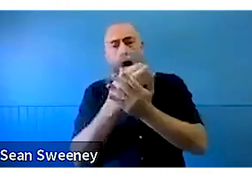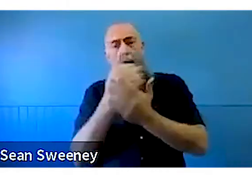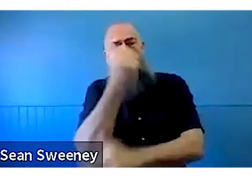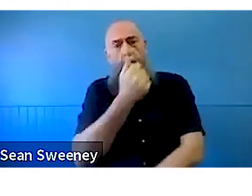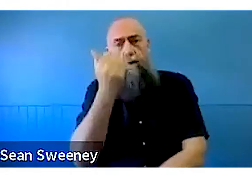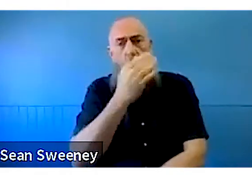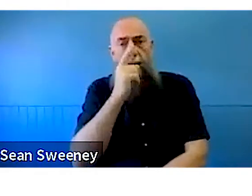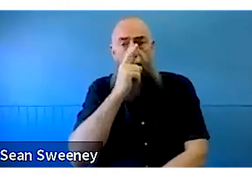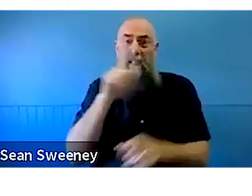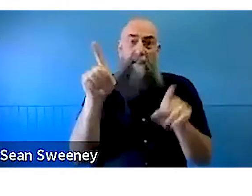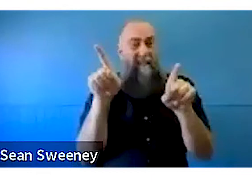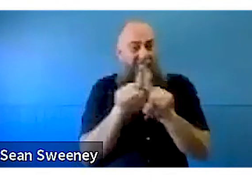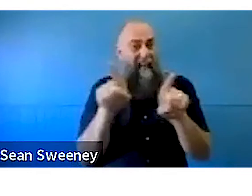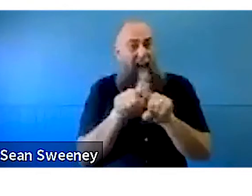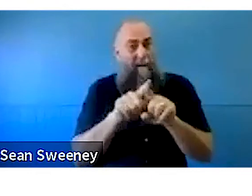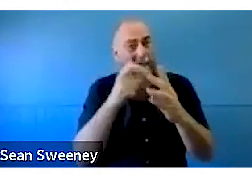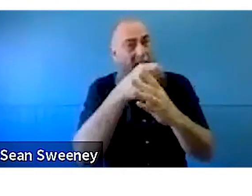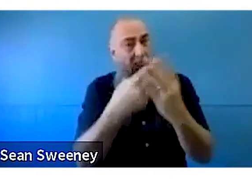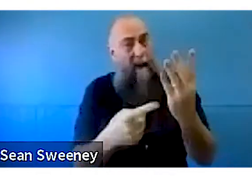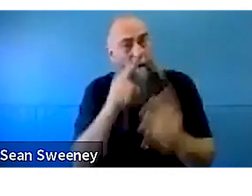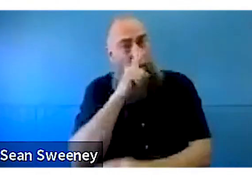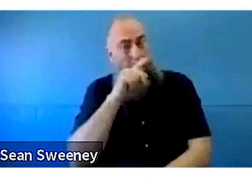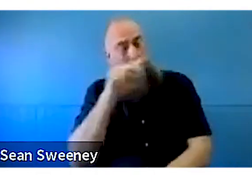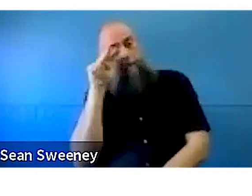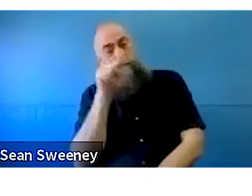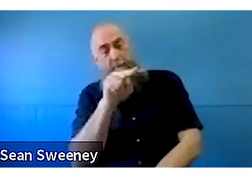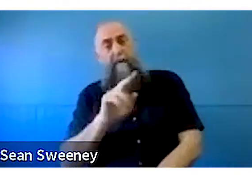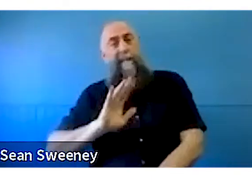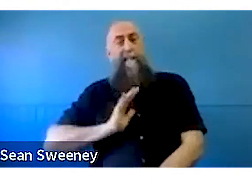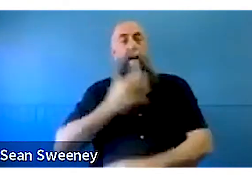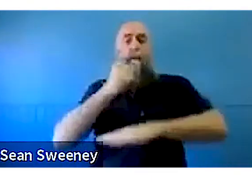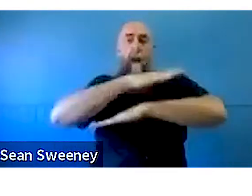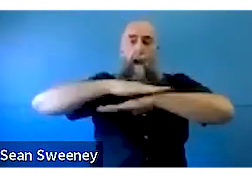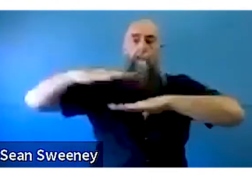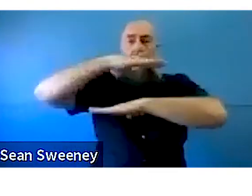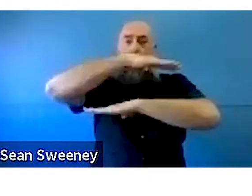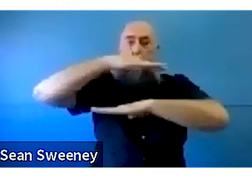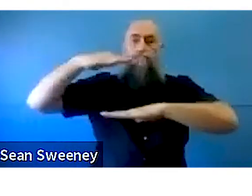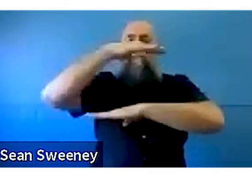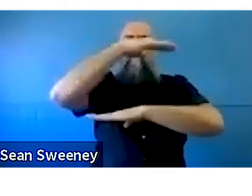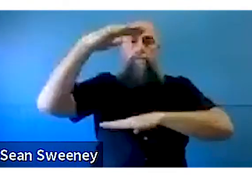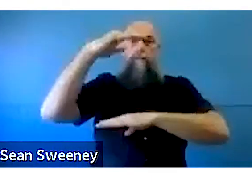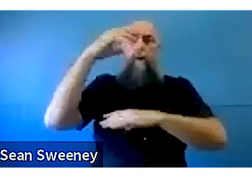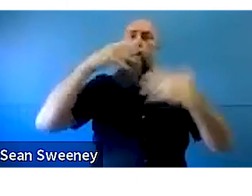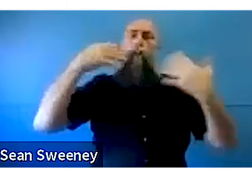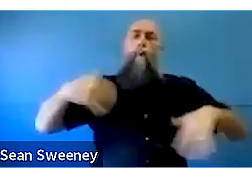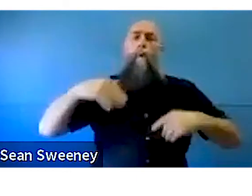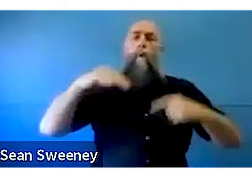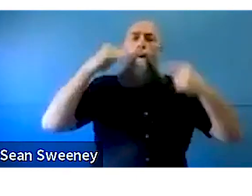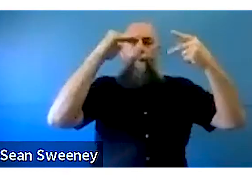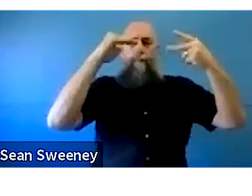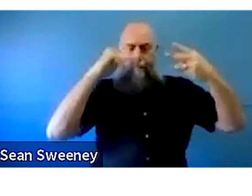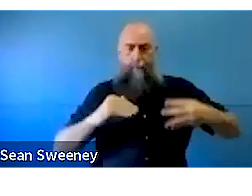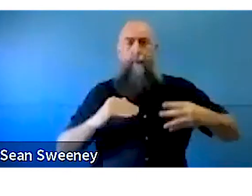disabled people, all the different layers of how that plays out.